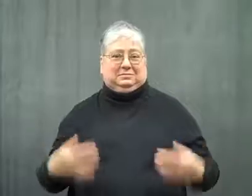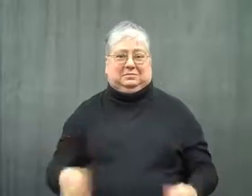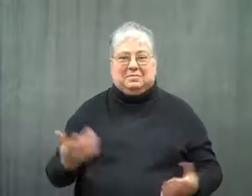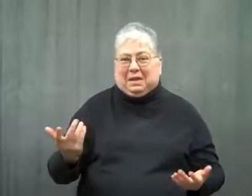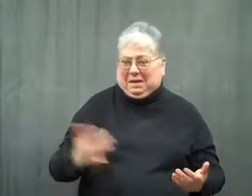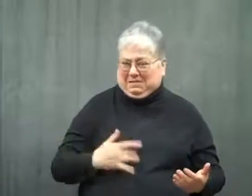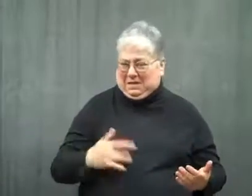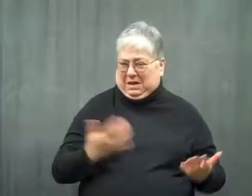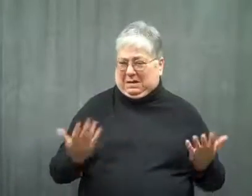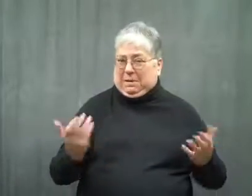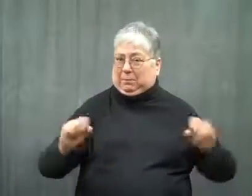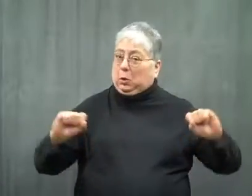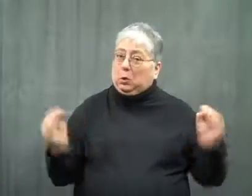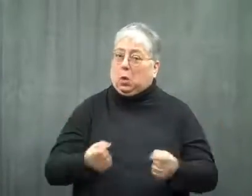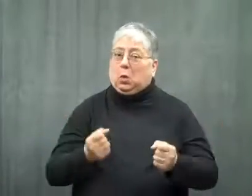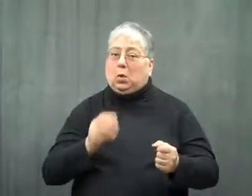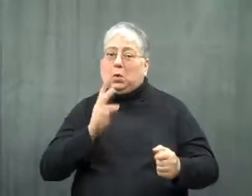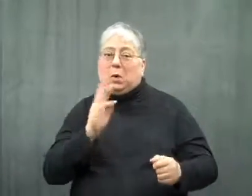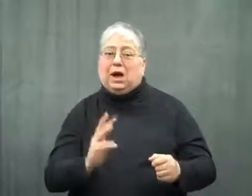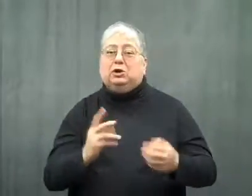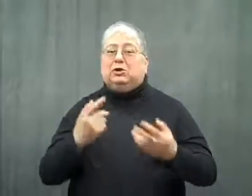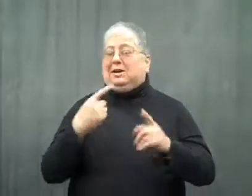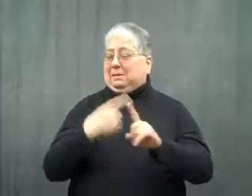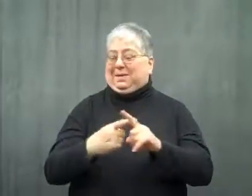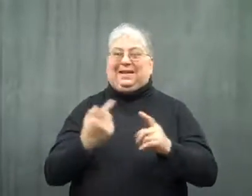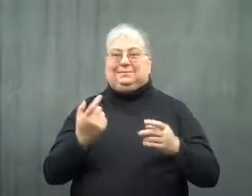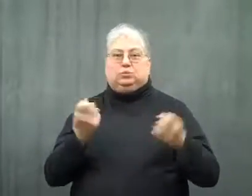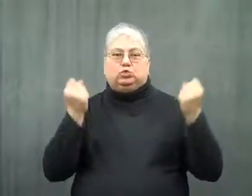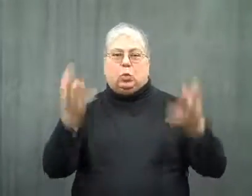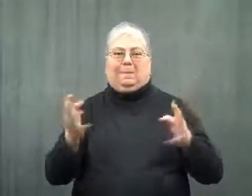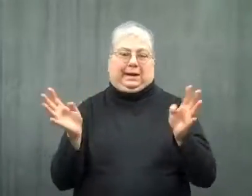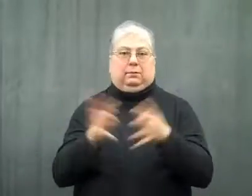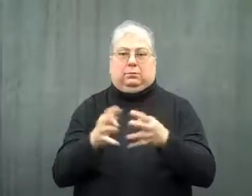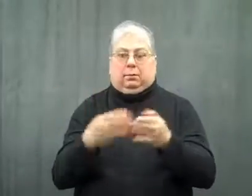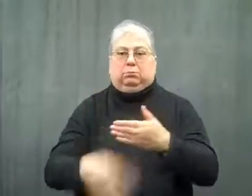That's thought to be from cold weather and over breeding.